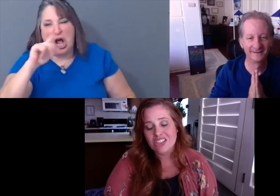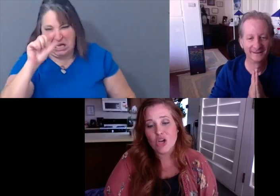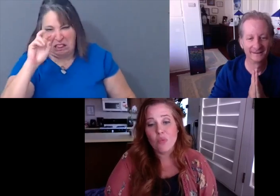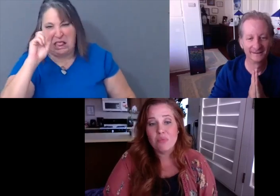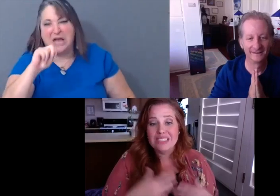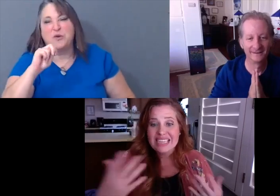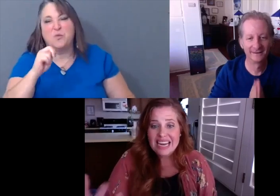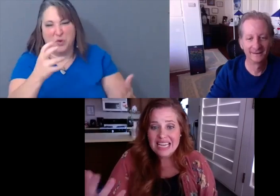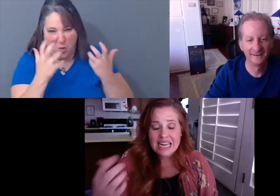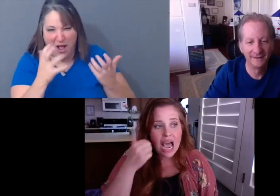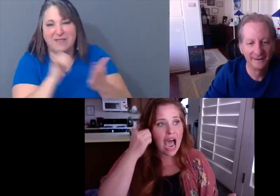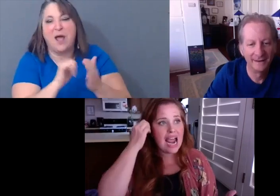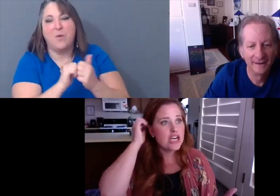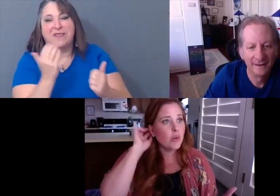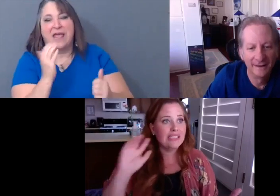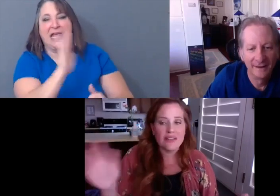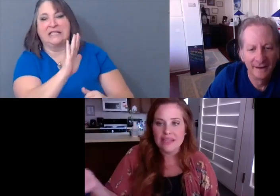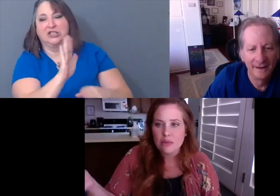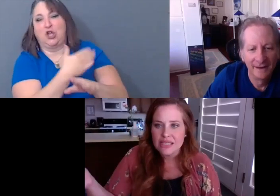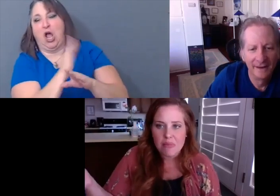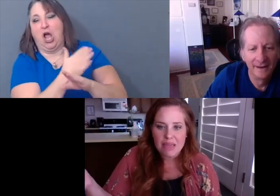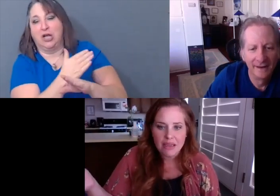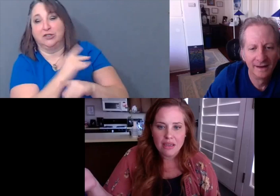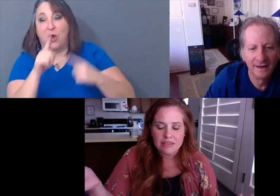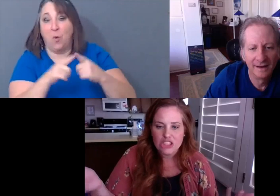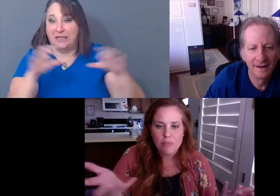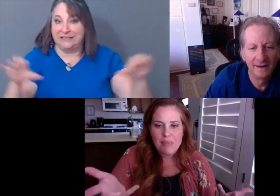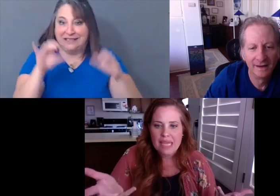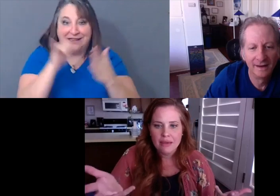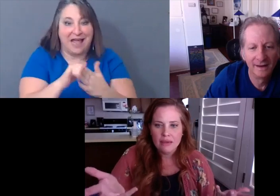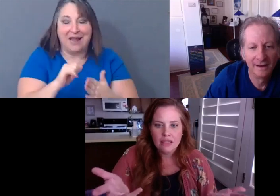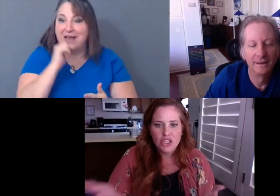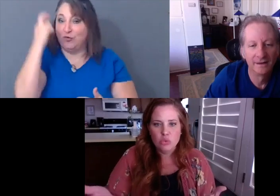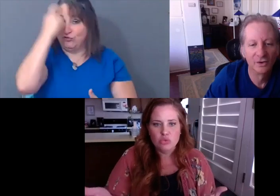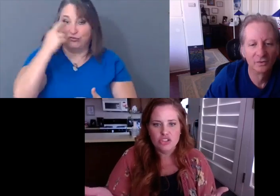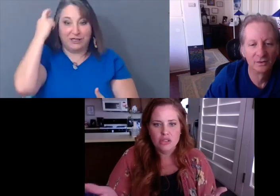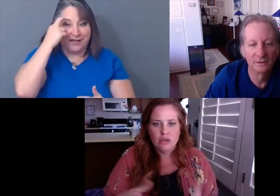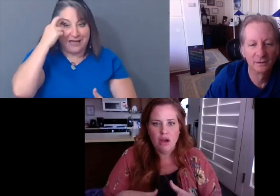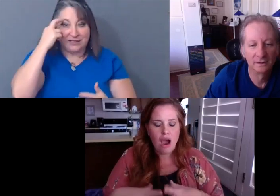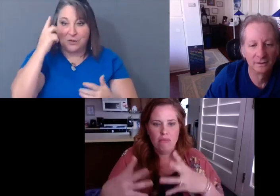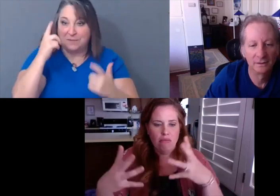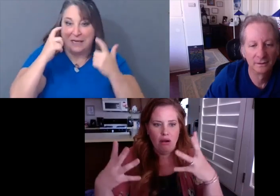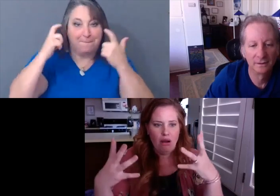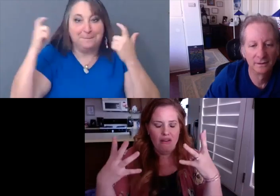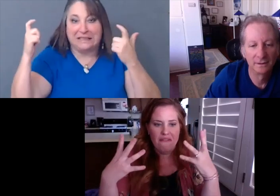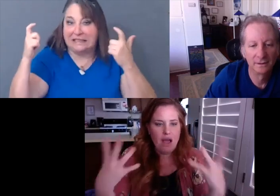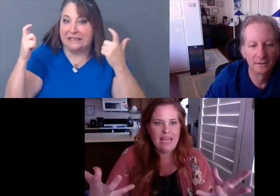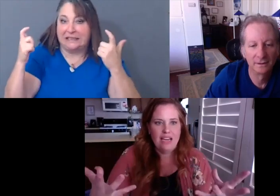And so when we did it, I had no idea that "Glee" was going to be such a big, huge, like,